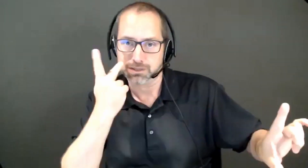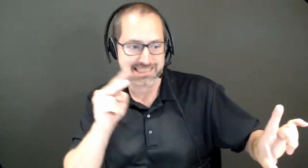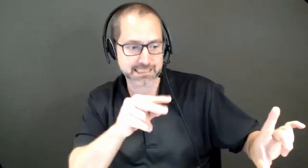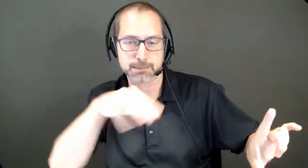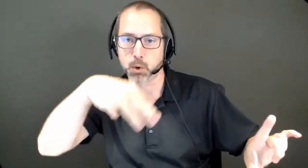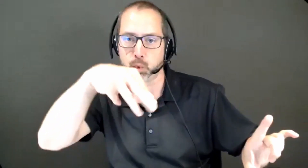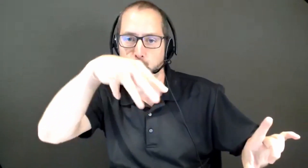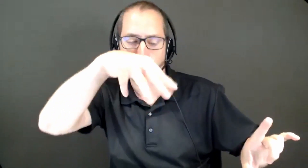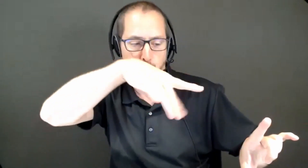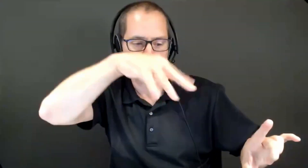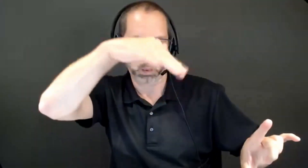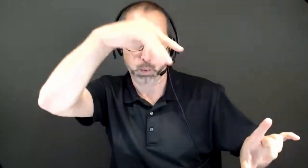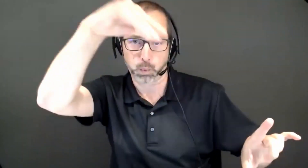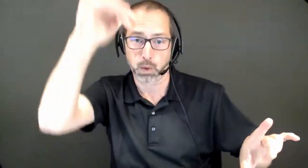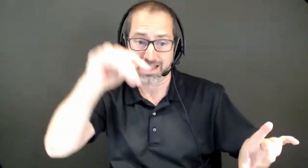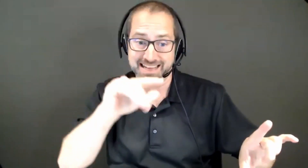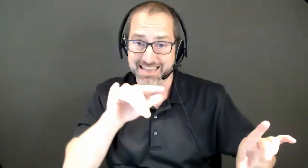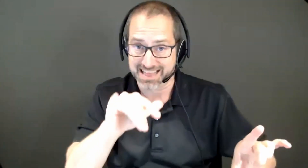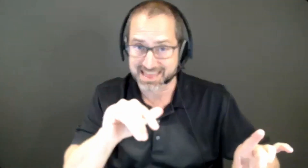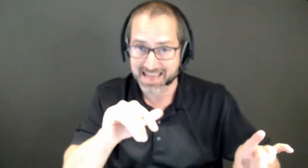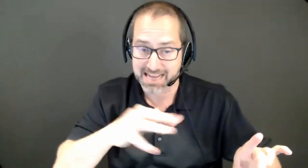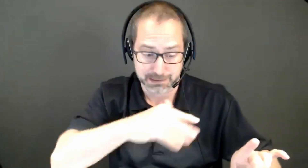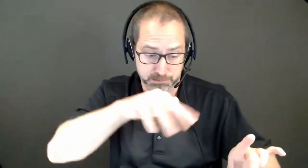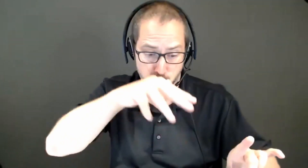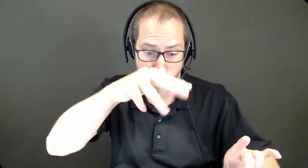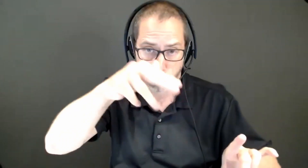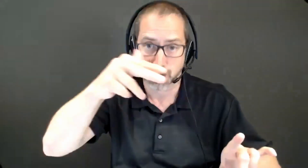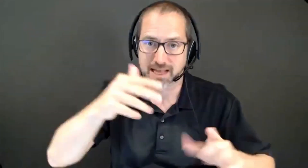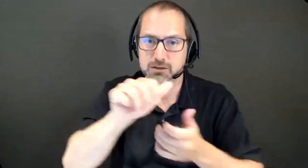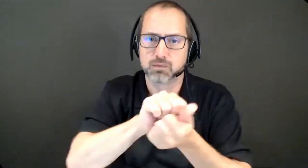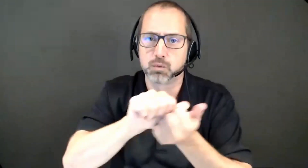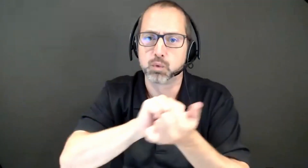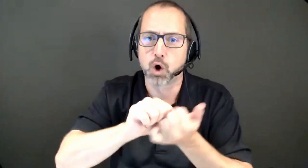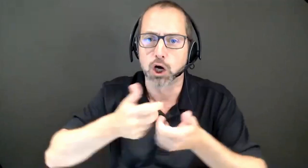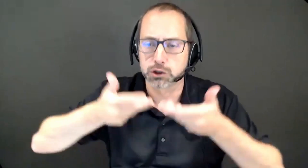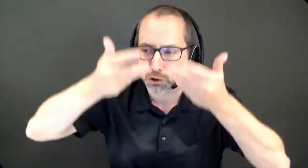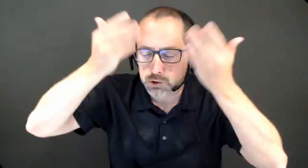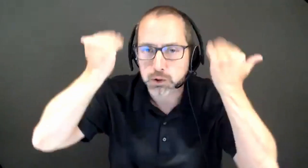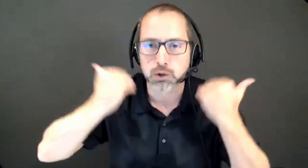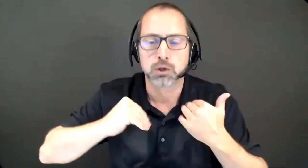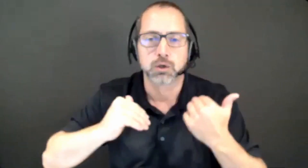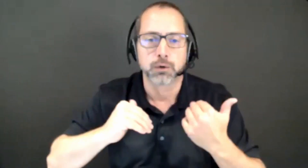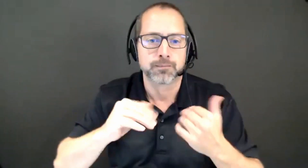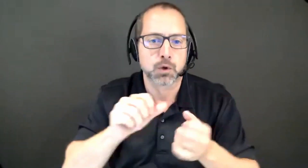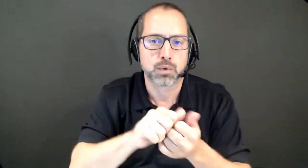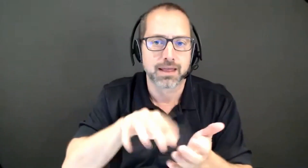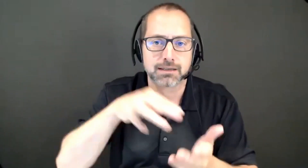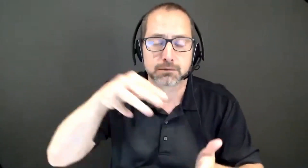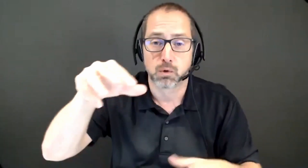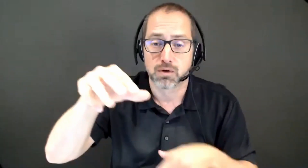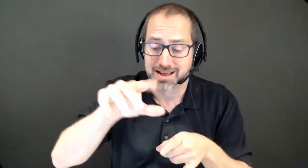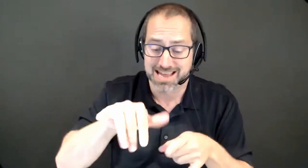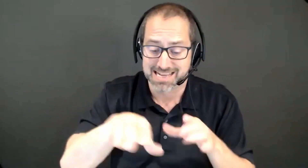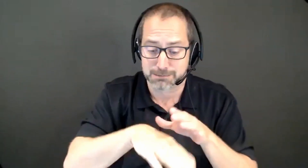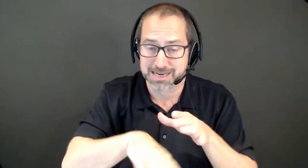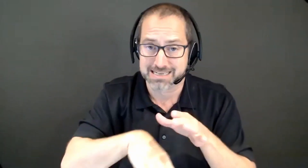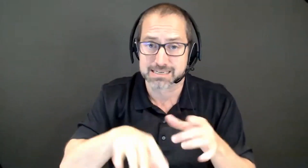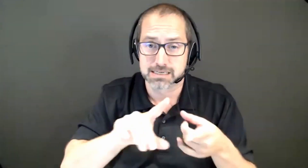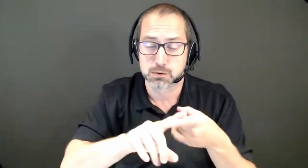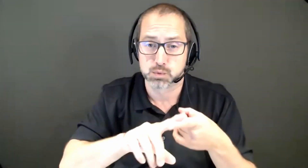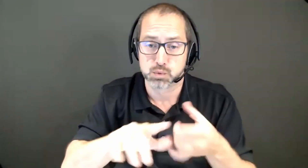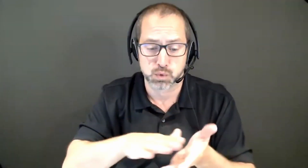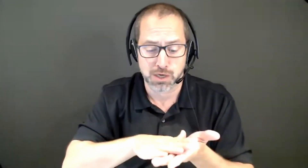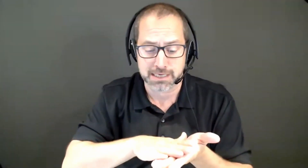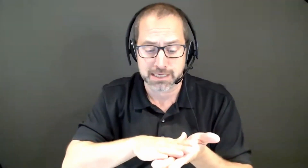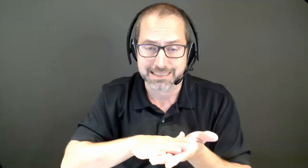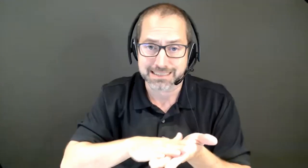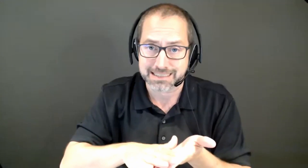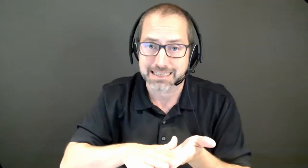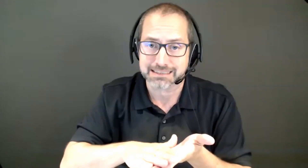to sort of wash over ourselves with that smoke. And it’s basically to cleanse ourselves, to ground